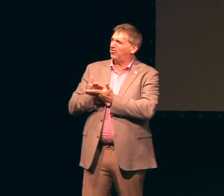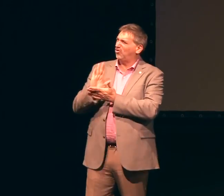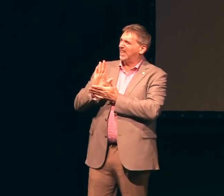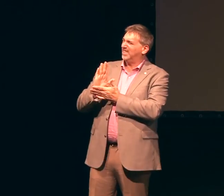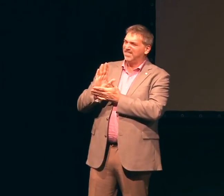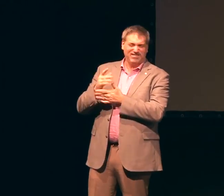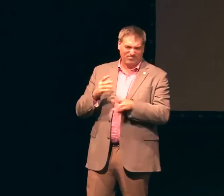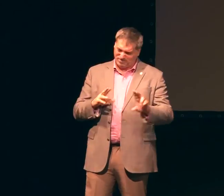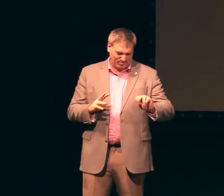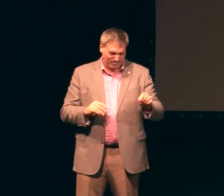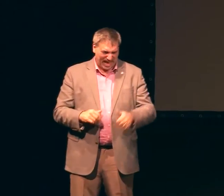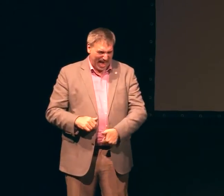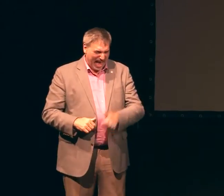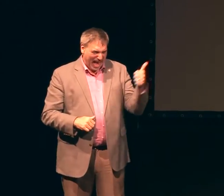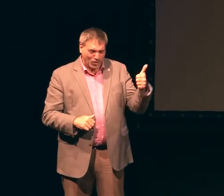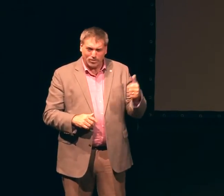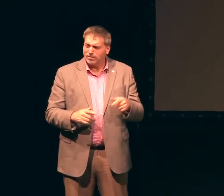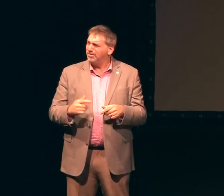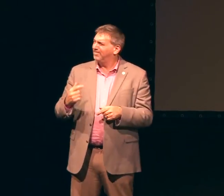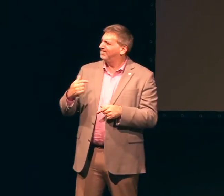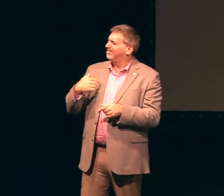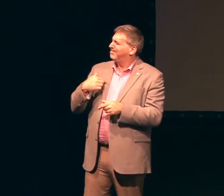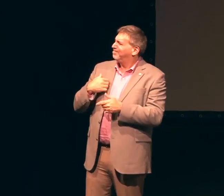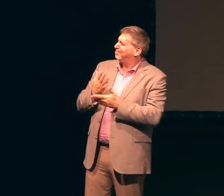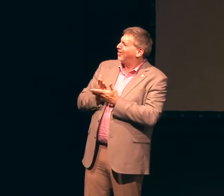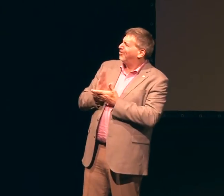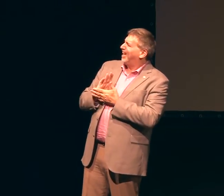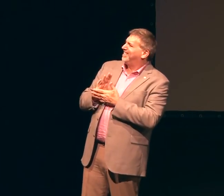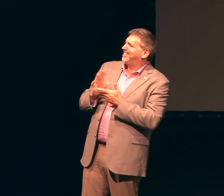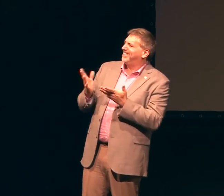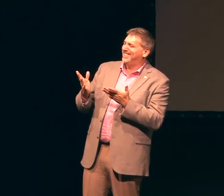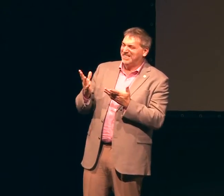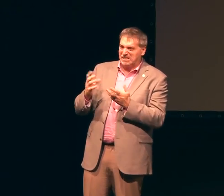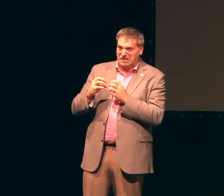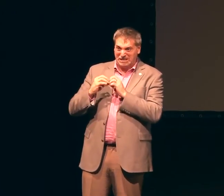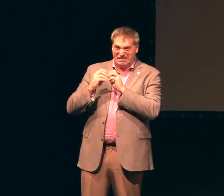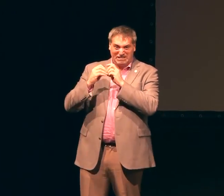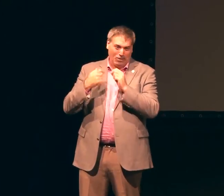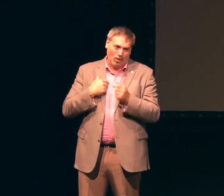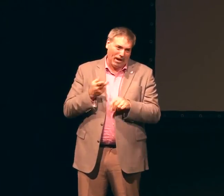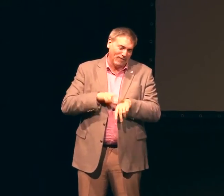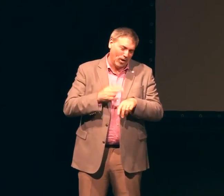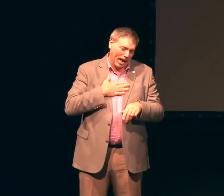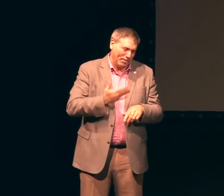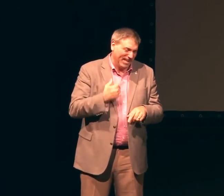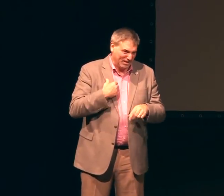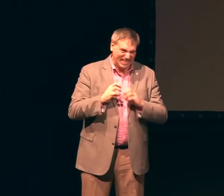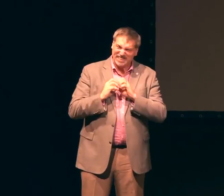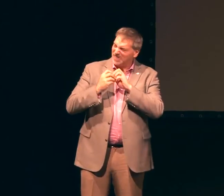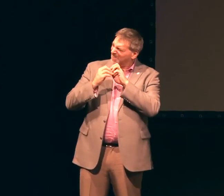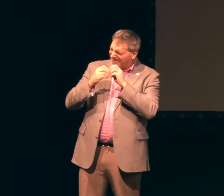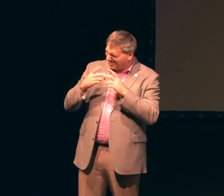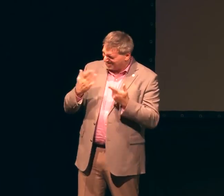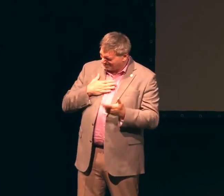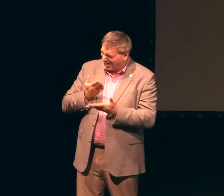and said that's my right to be here and they said, nope, out, and I said it's my right to be here and we got into a squabble, if you know